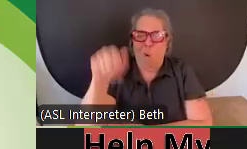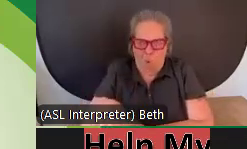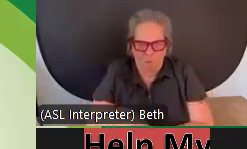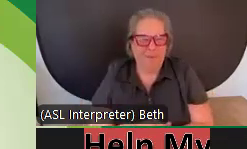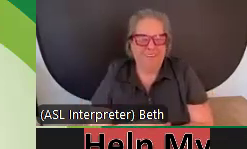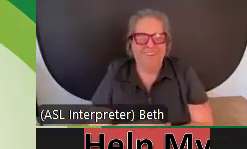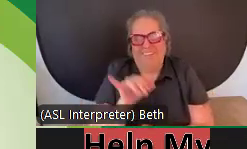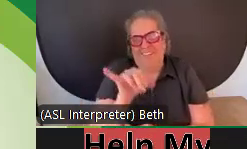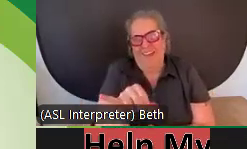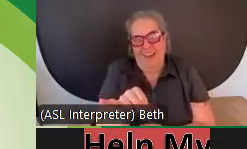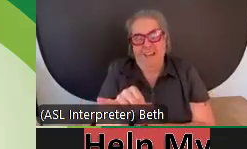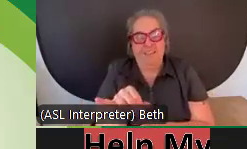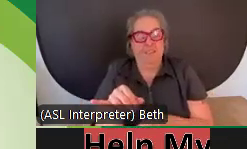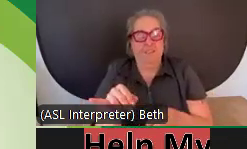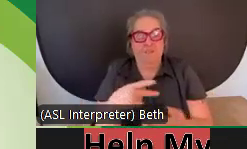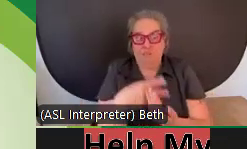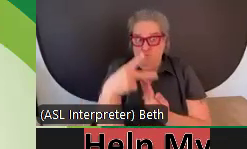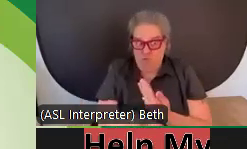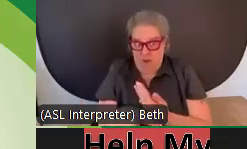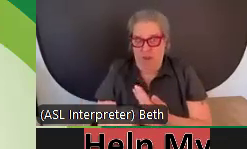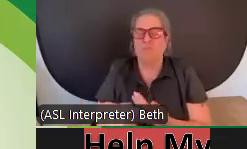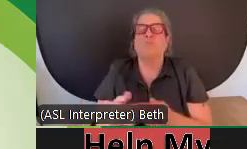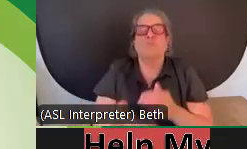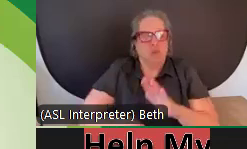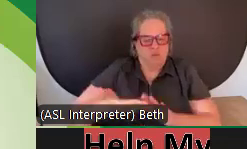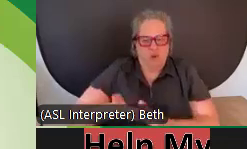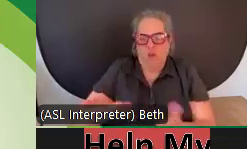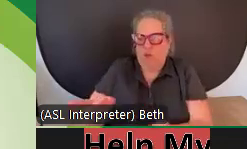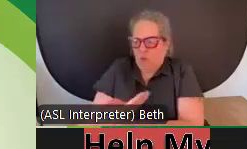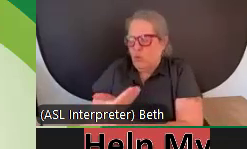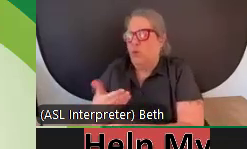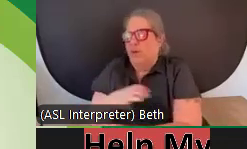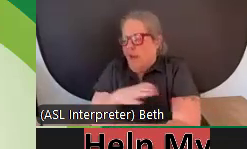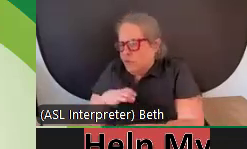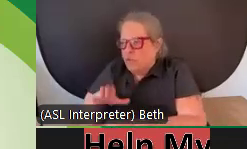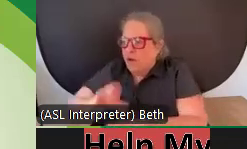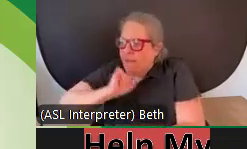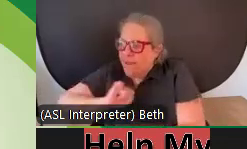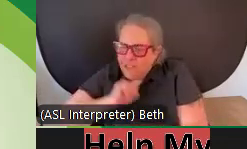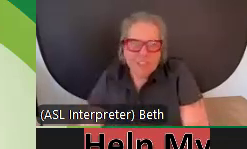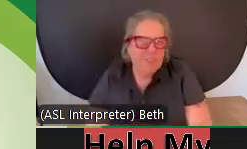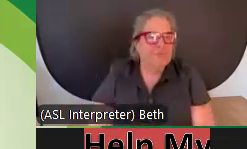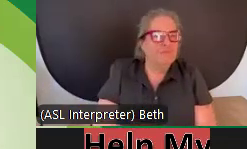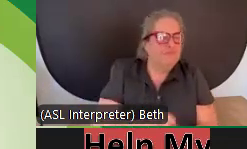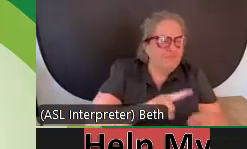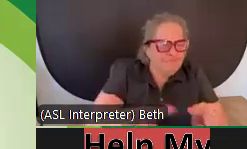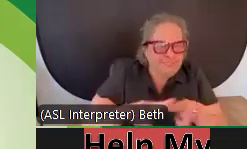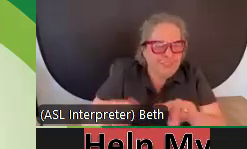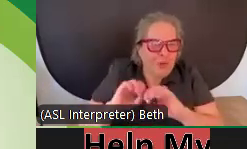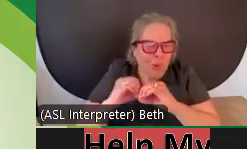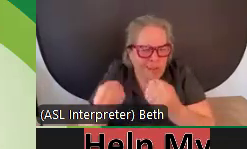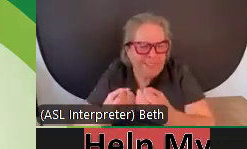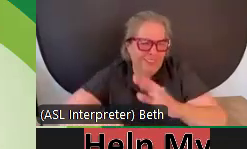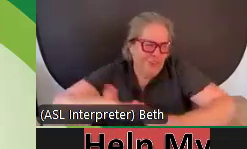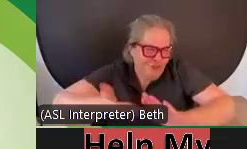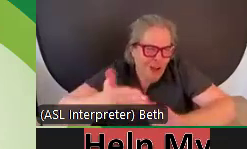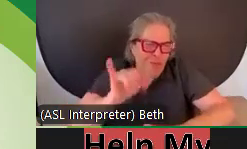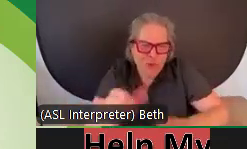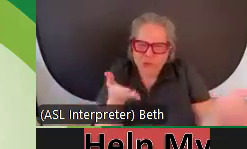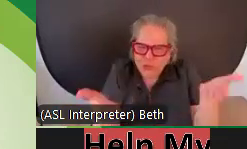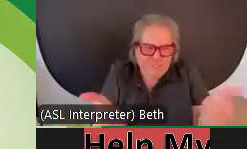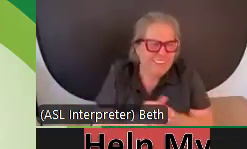This is a program and it's run through some ASAPs, through some COAs and senior centers, a few different locations.